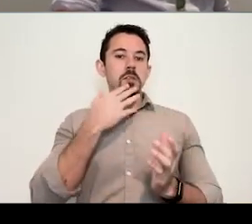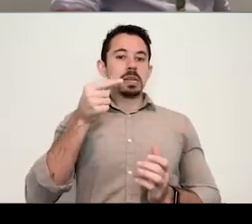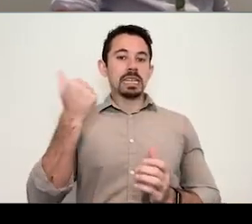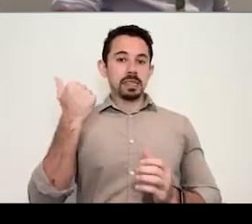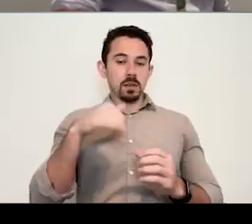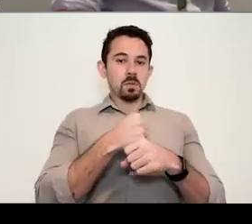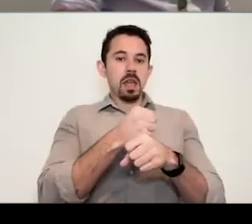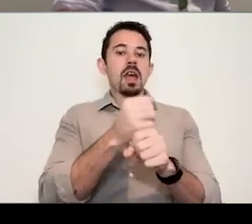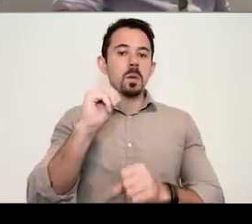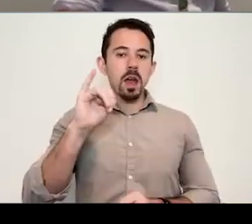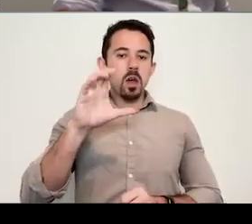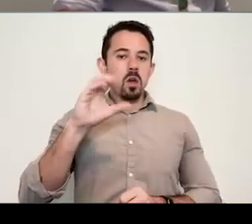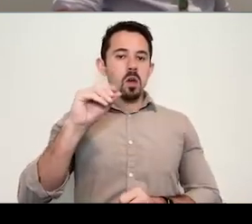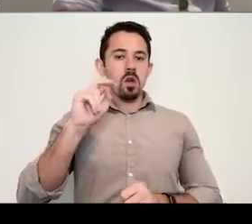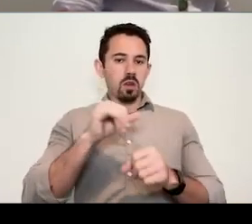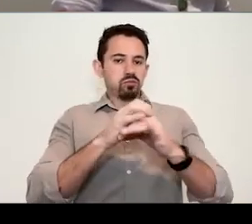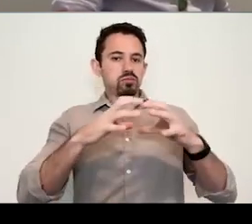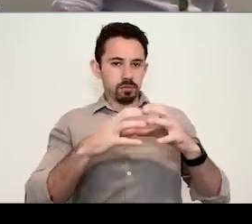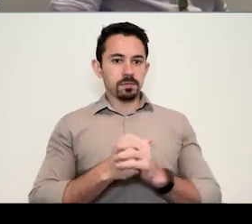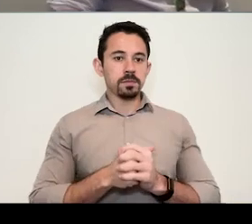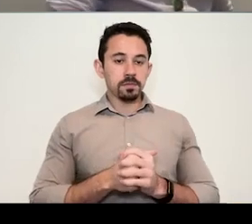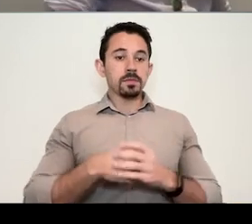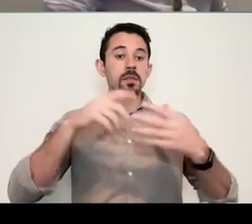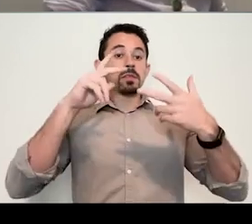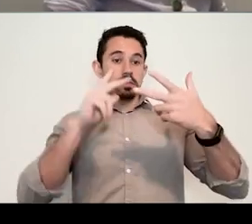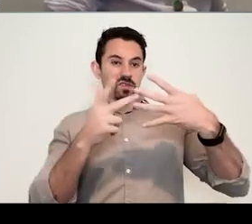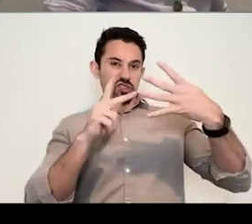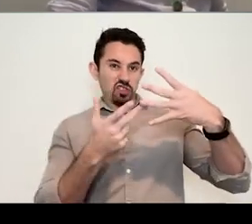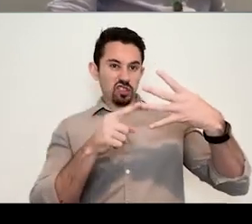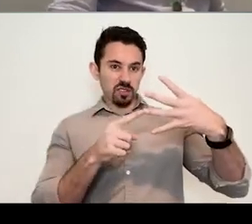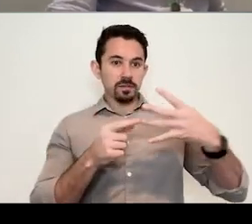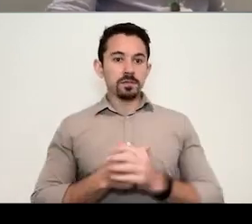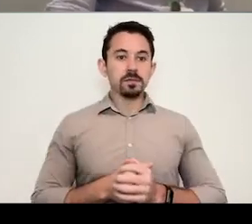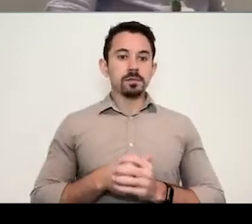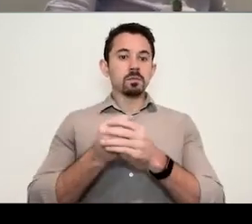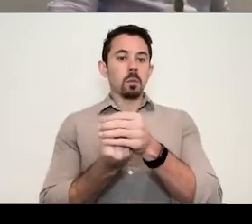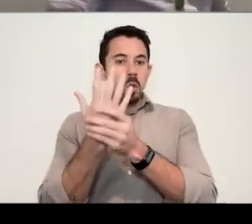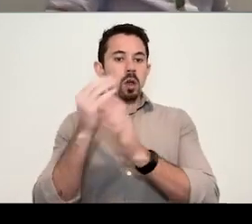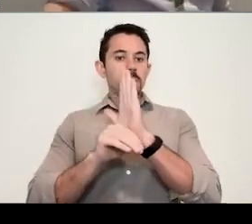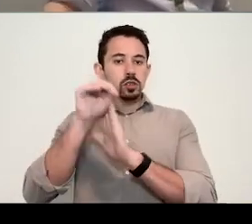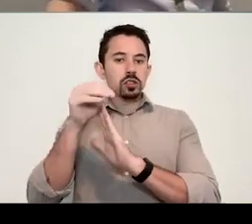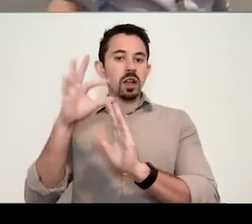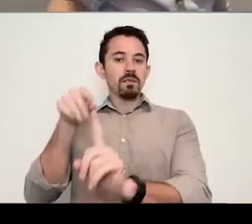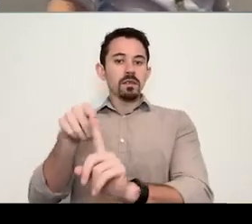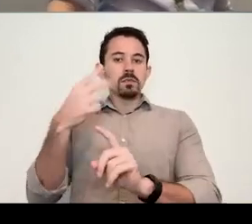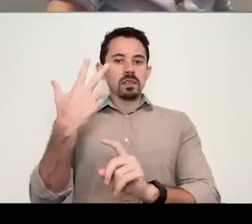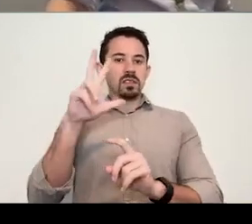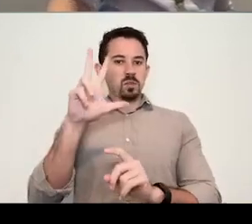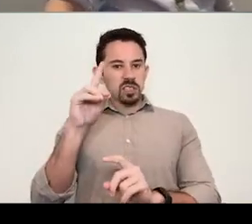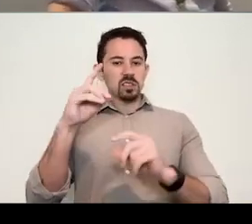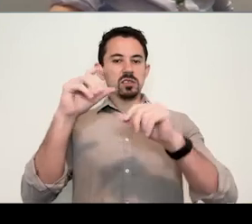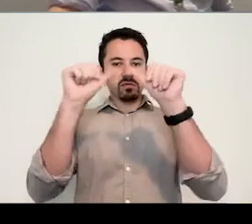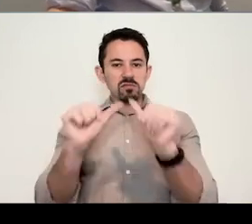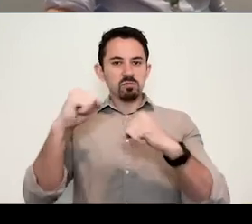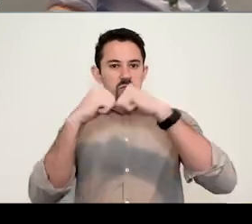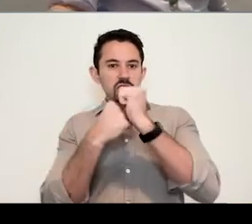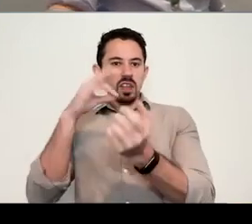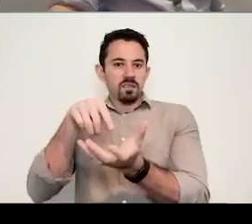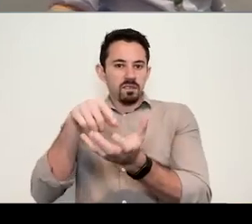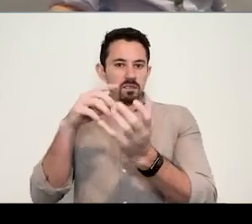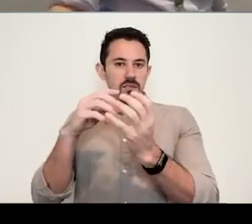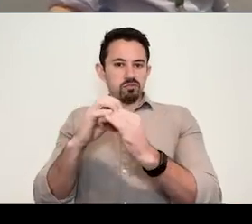represented by the green here, forming a microcolony. The third stage is growth and